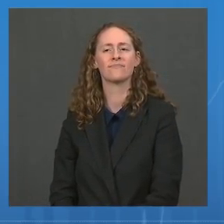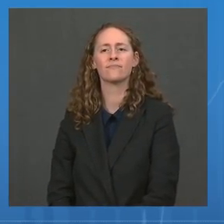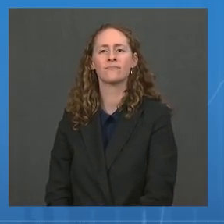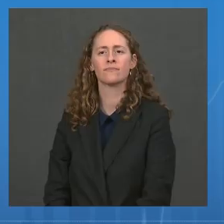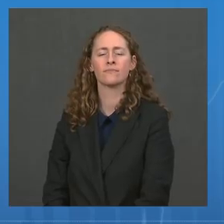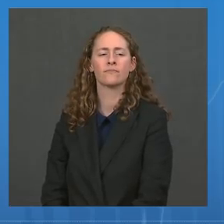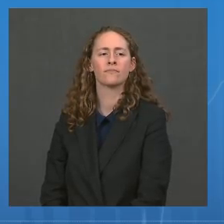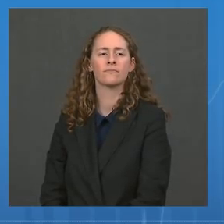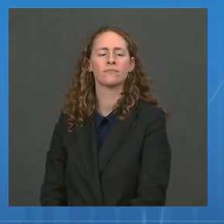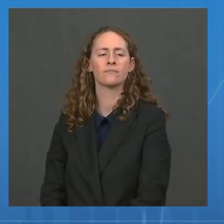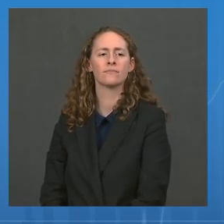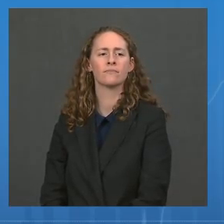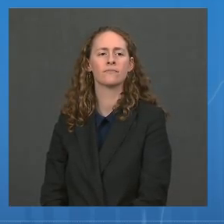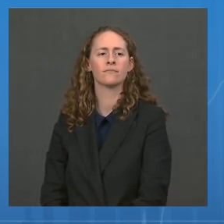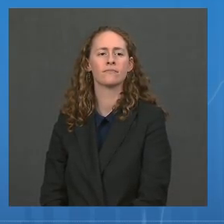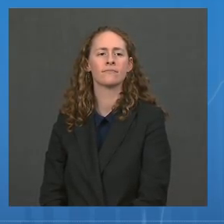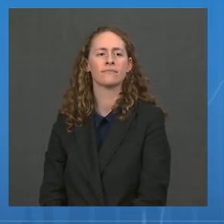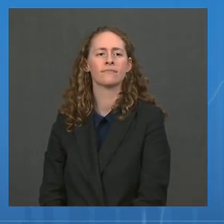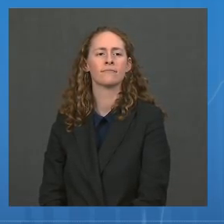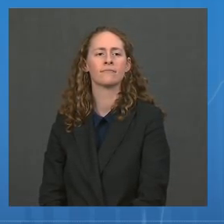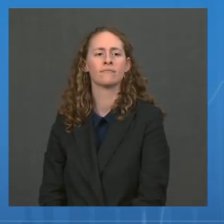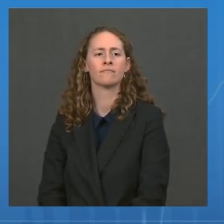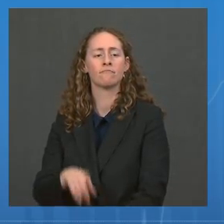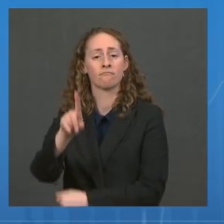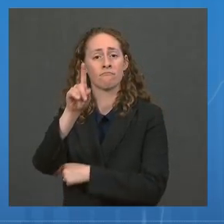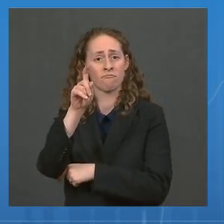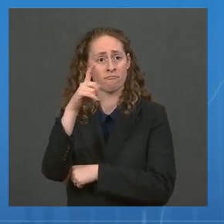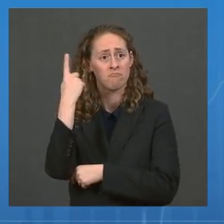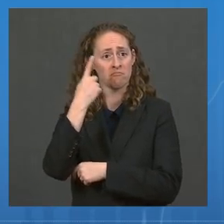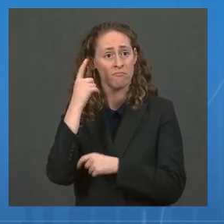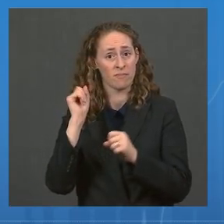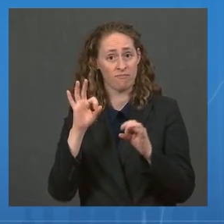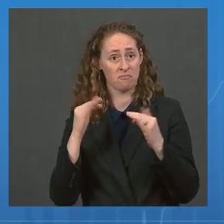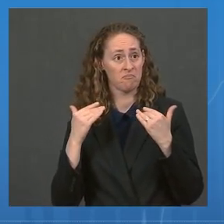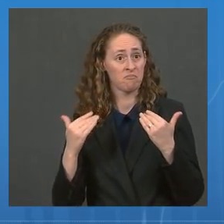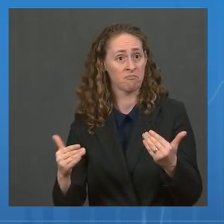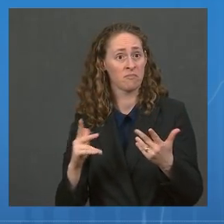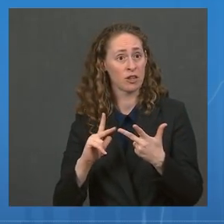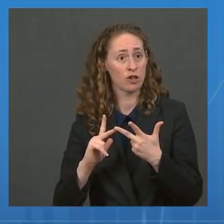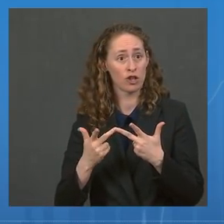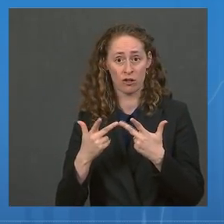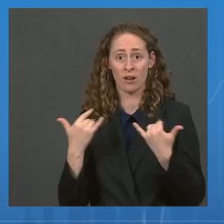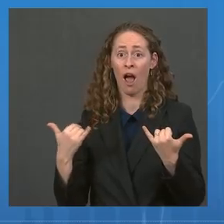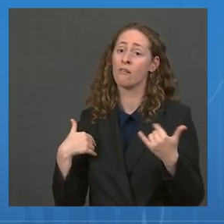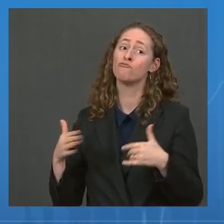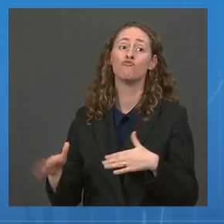One is: Can people really get boosters today if they go to their pharmacy, or is that something that waits on state health agencies?